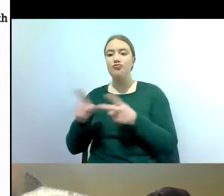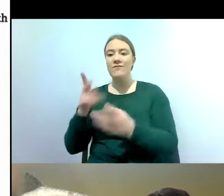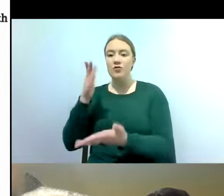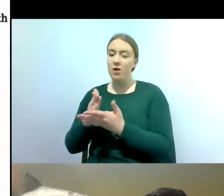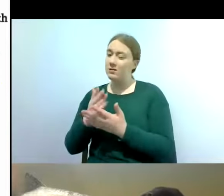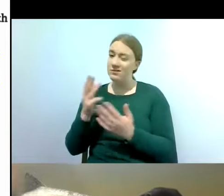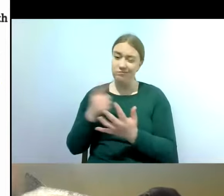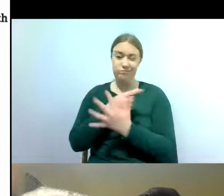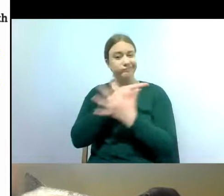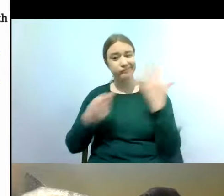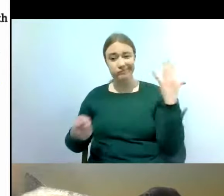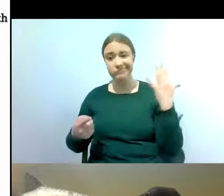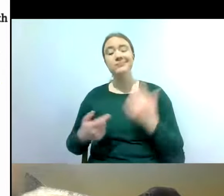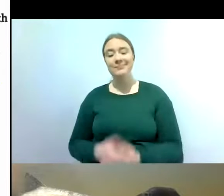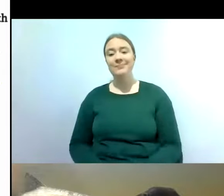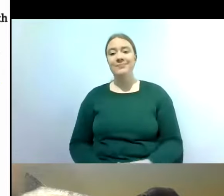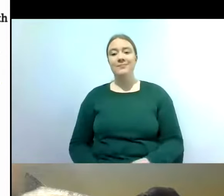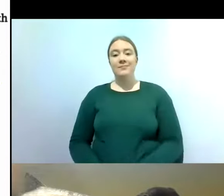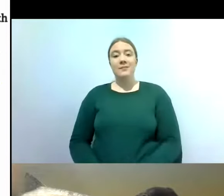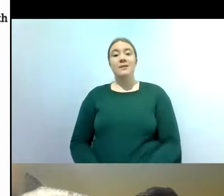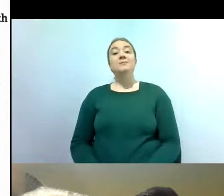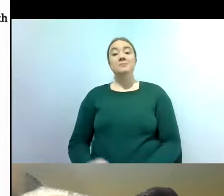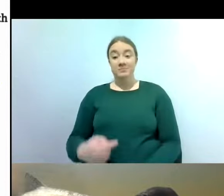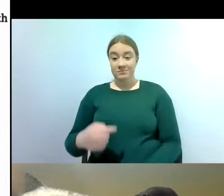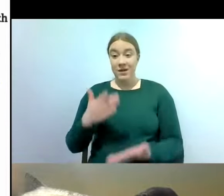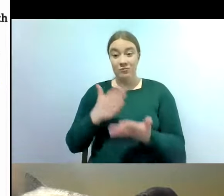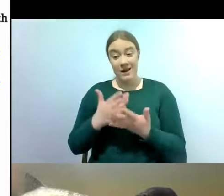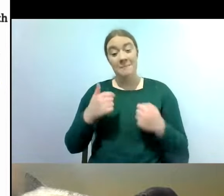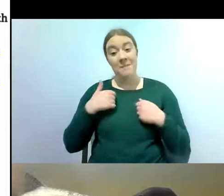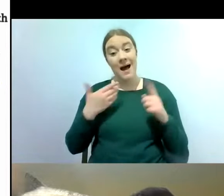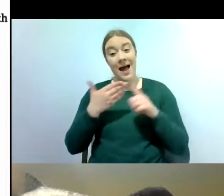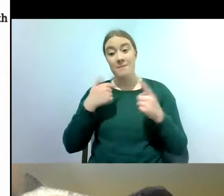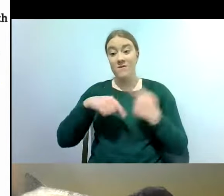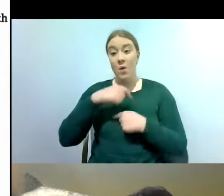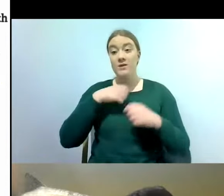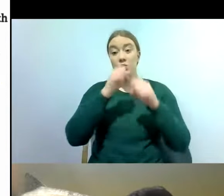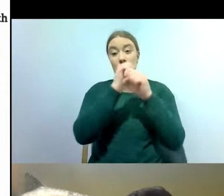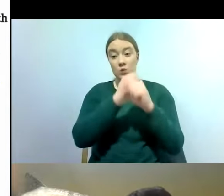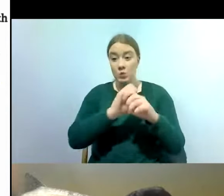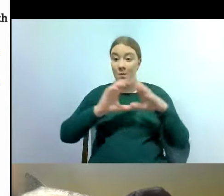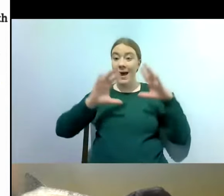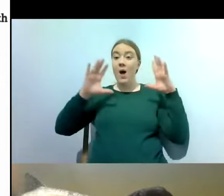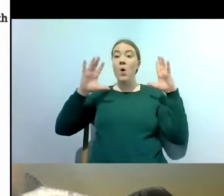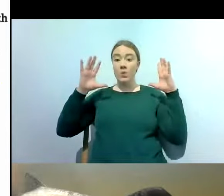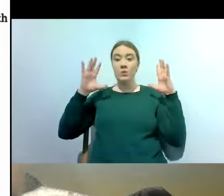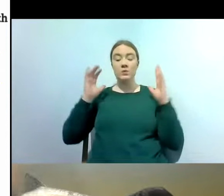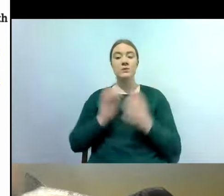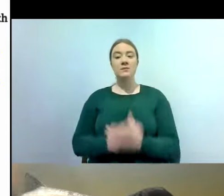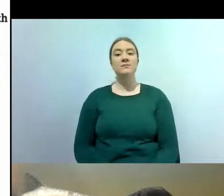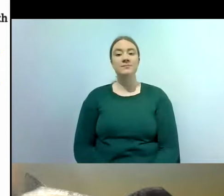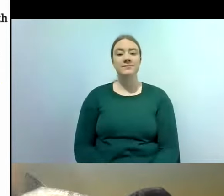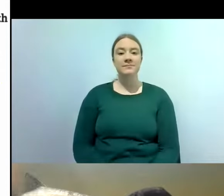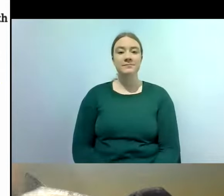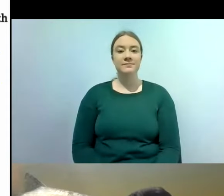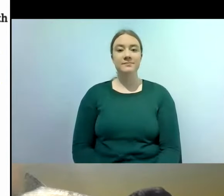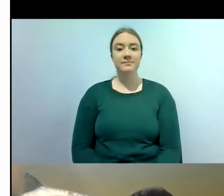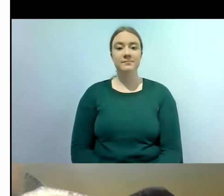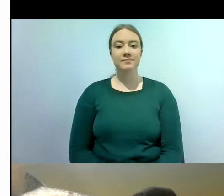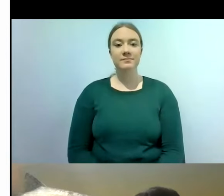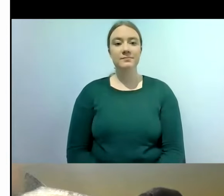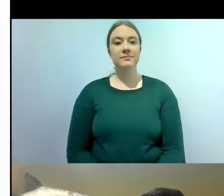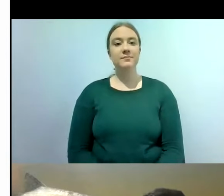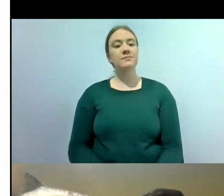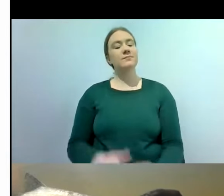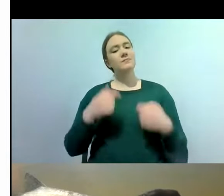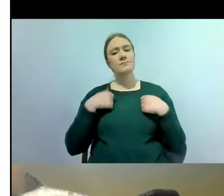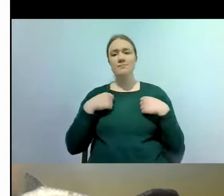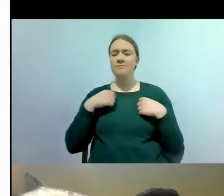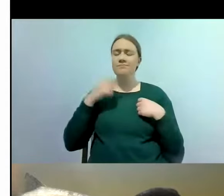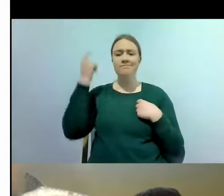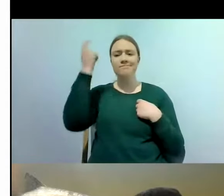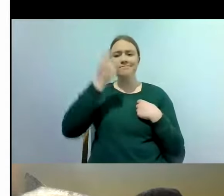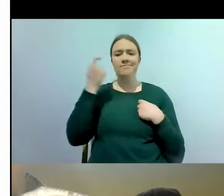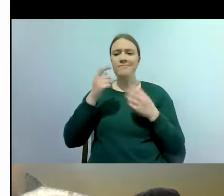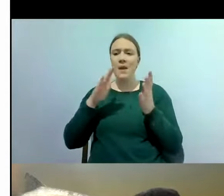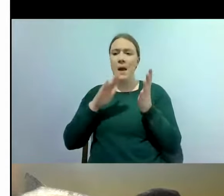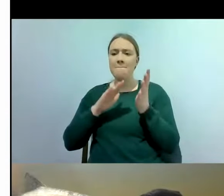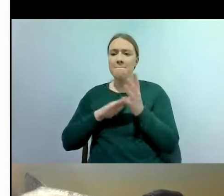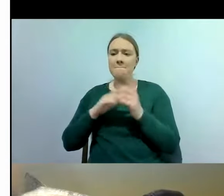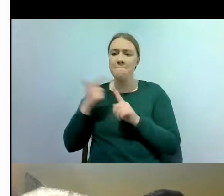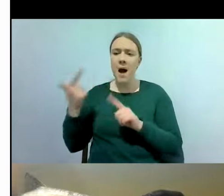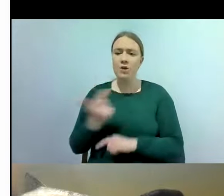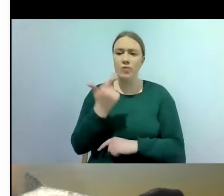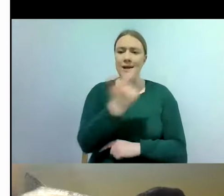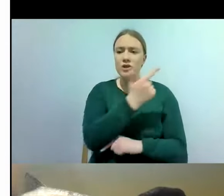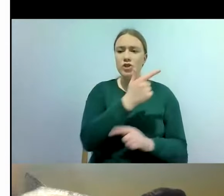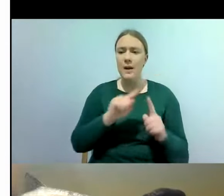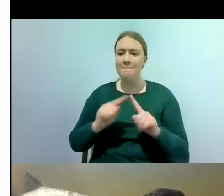so just to to zoom out briefly um and ask what is migration um i think about migration as a